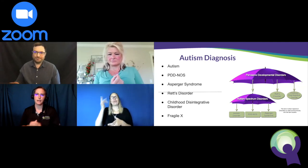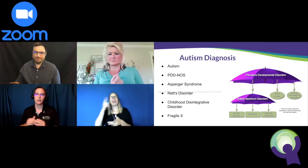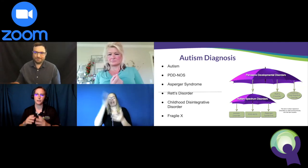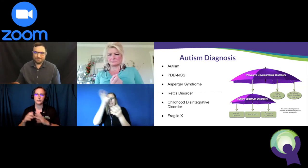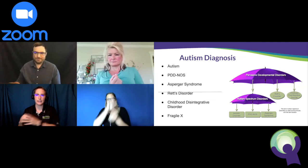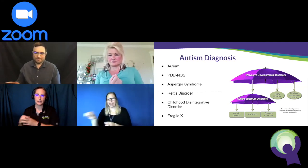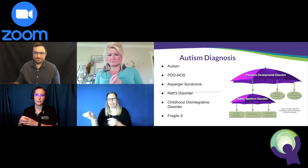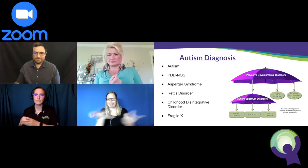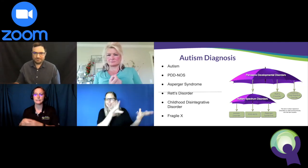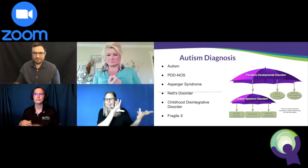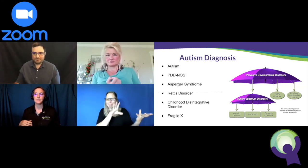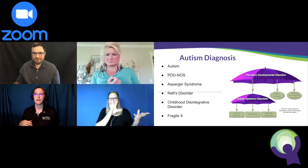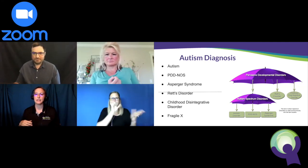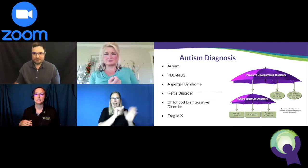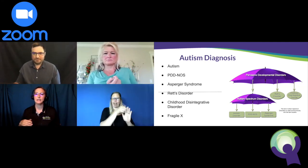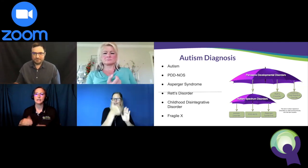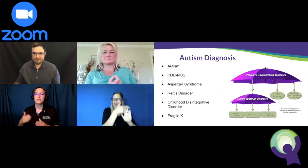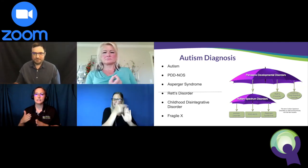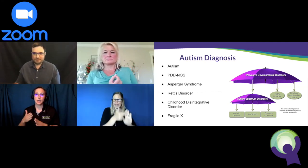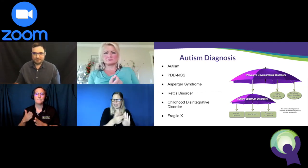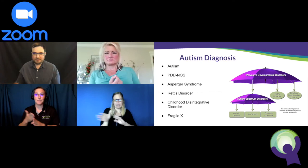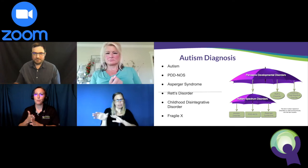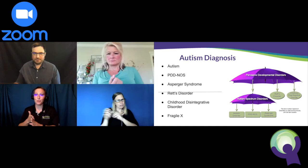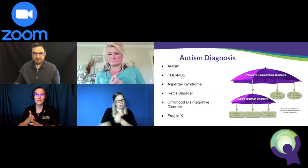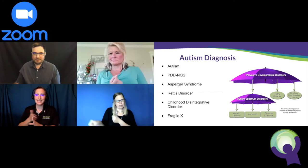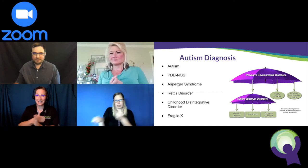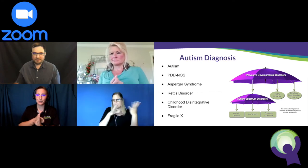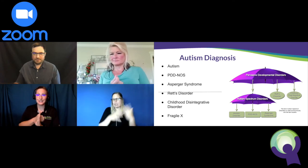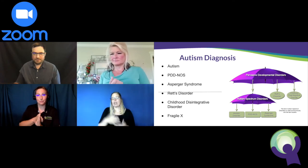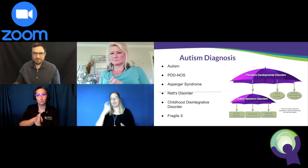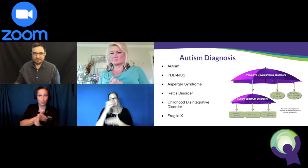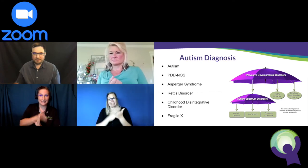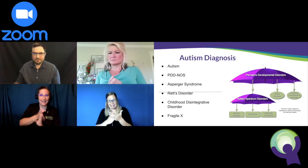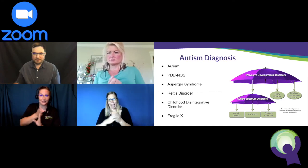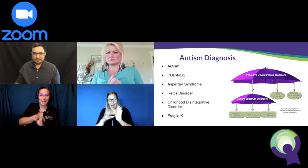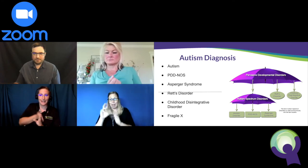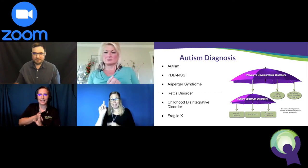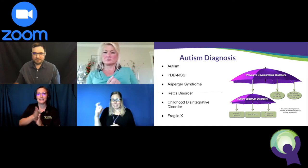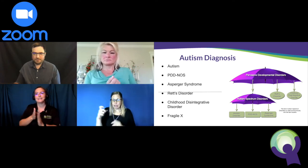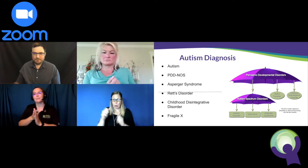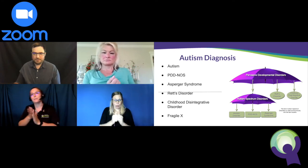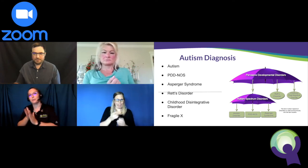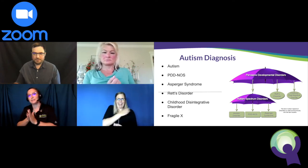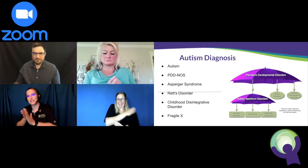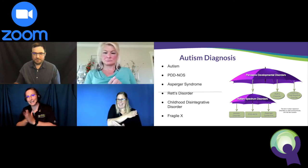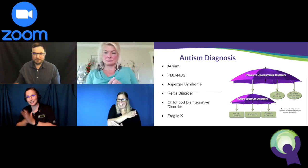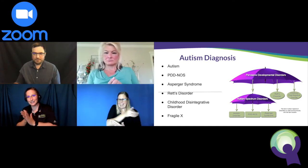other diagnoses is because some people were being diagnosed on one side of that line and some people were being diagnosed and